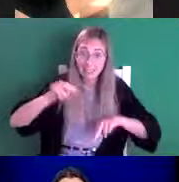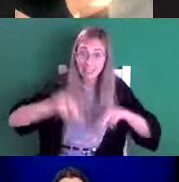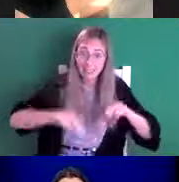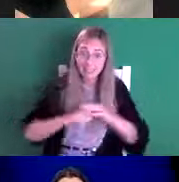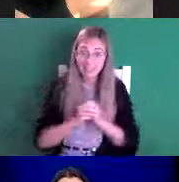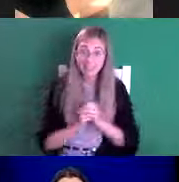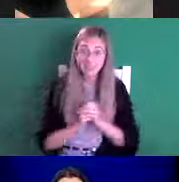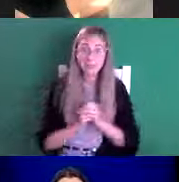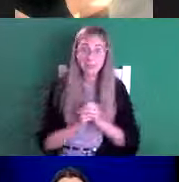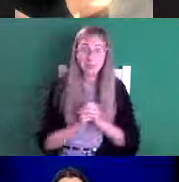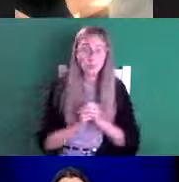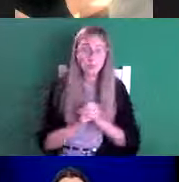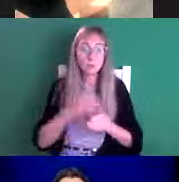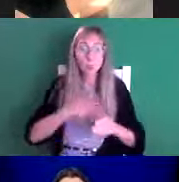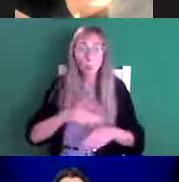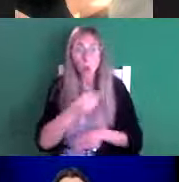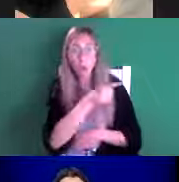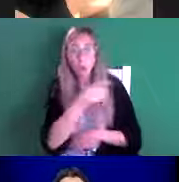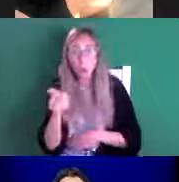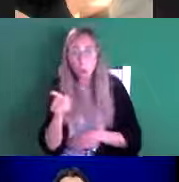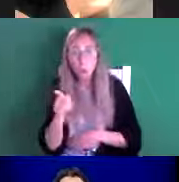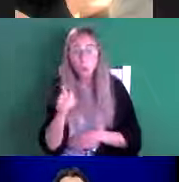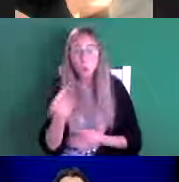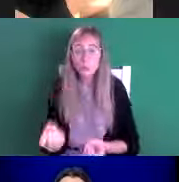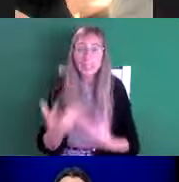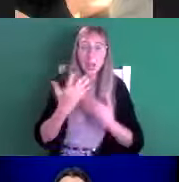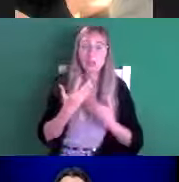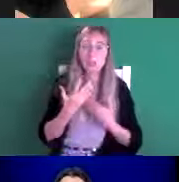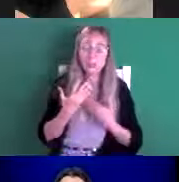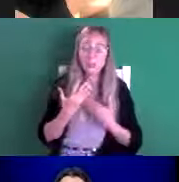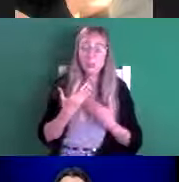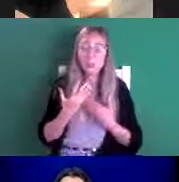we just want you to tell us when you apply that you just thought about the risk